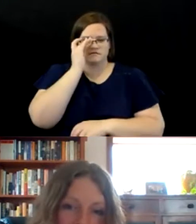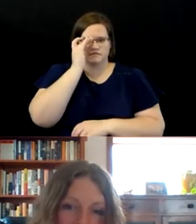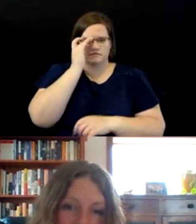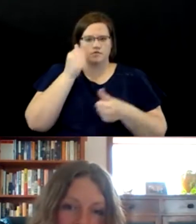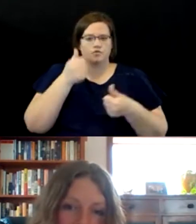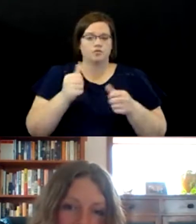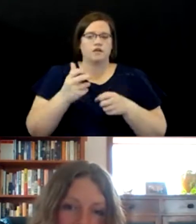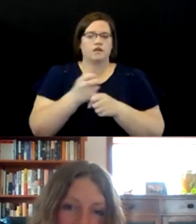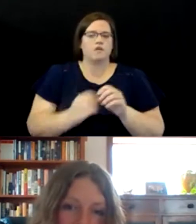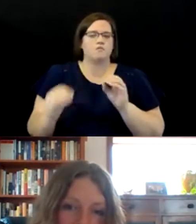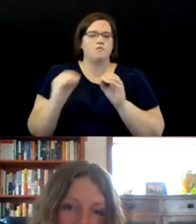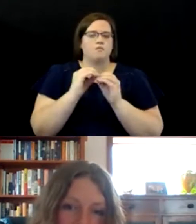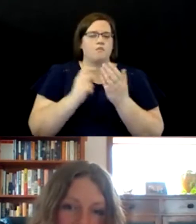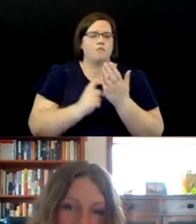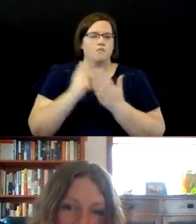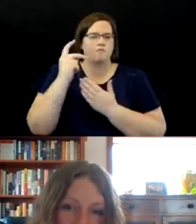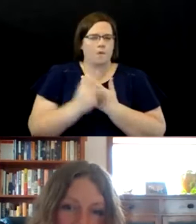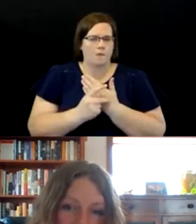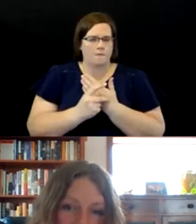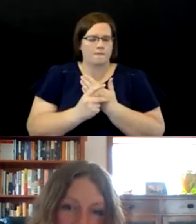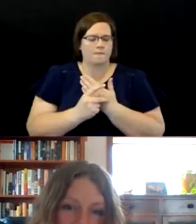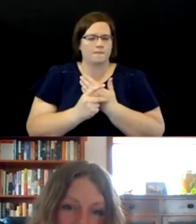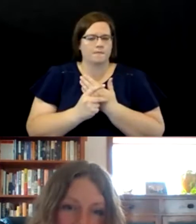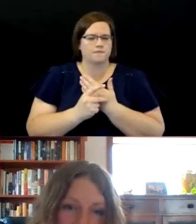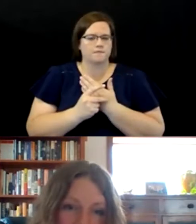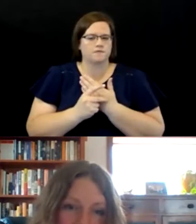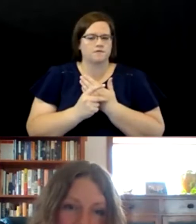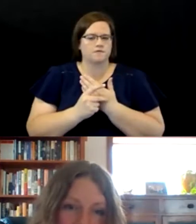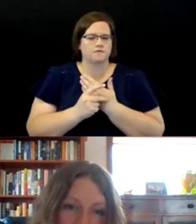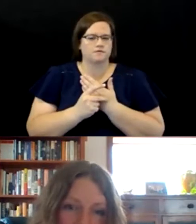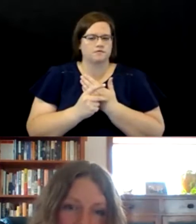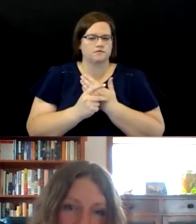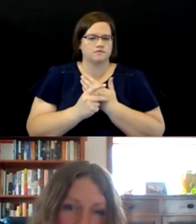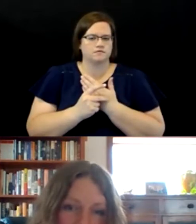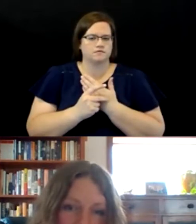from the vaccine . It helps